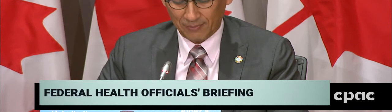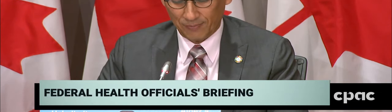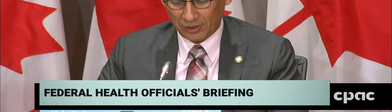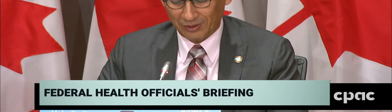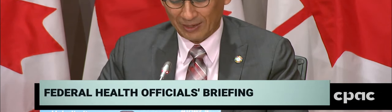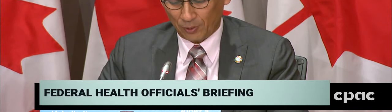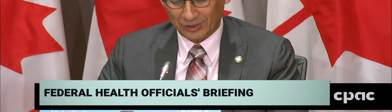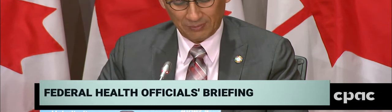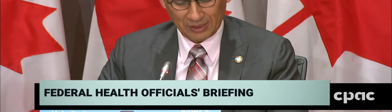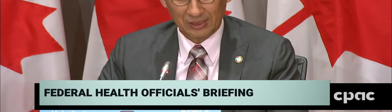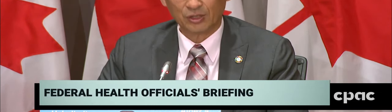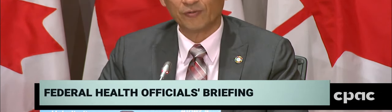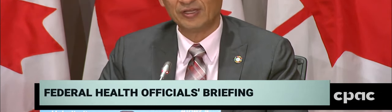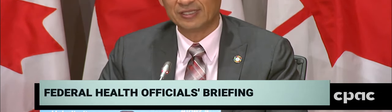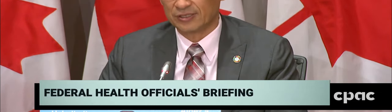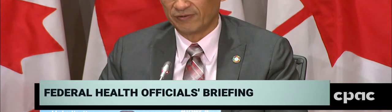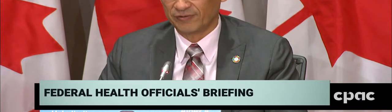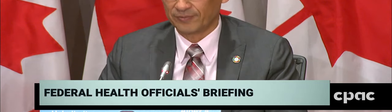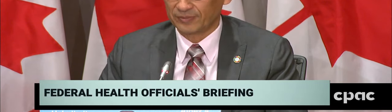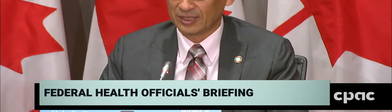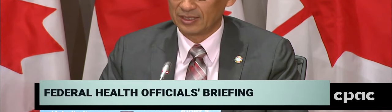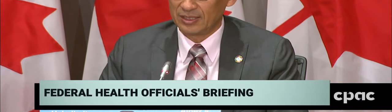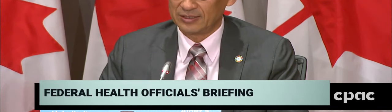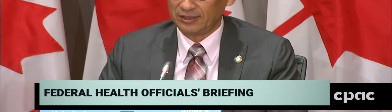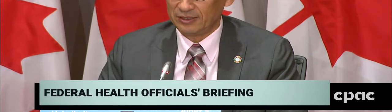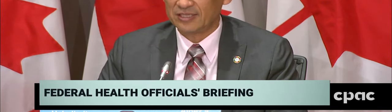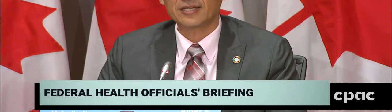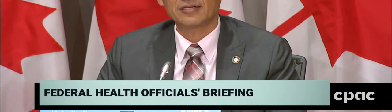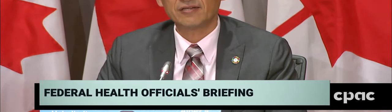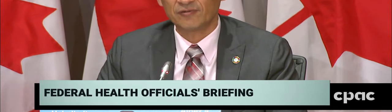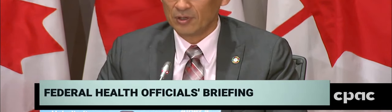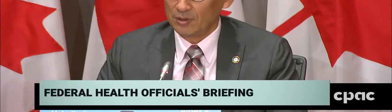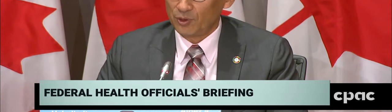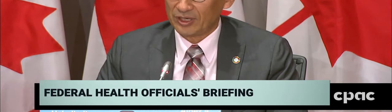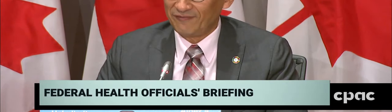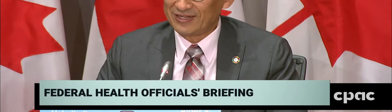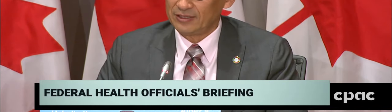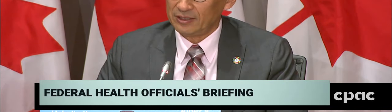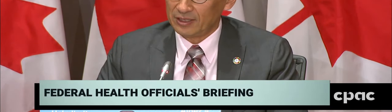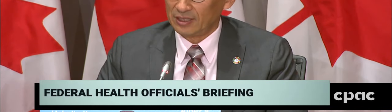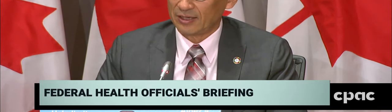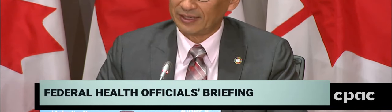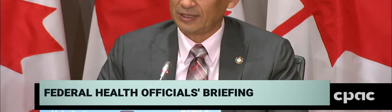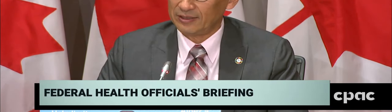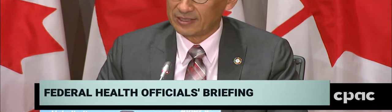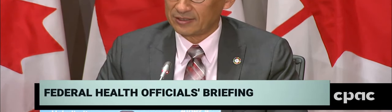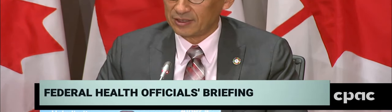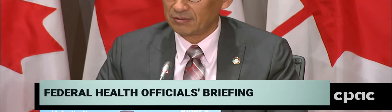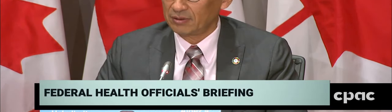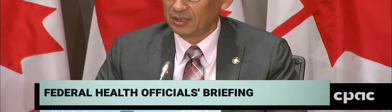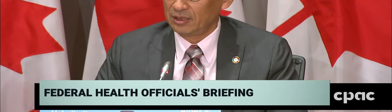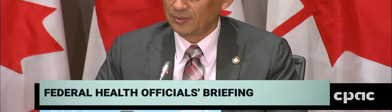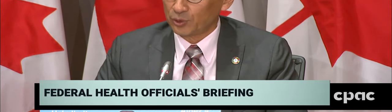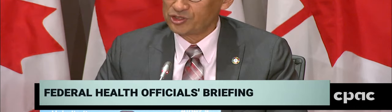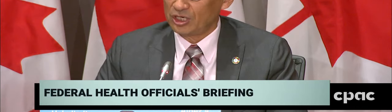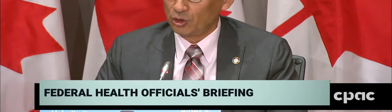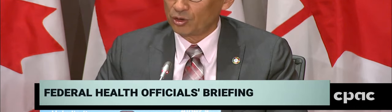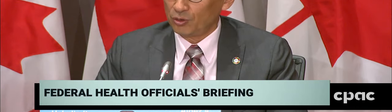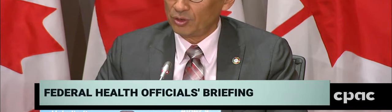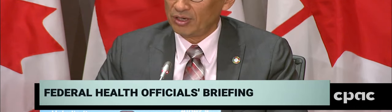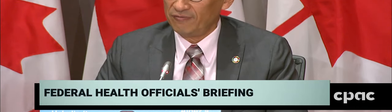PARTNERS ADVANCE THE GOAL OF